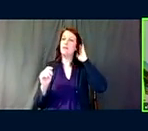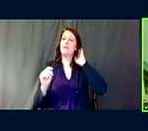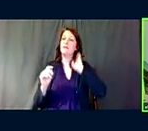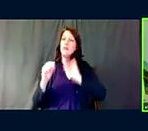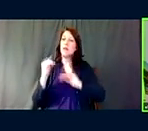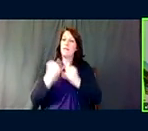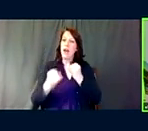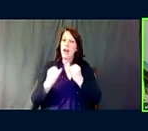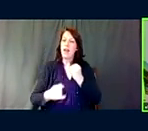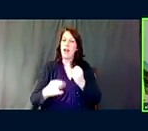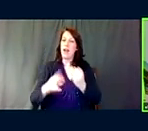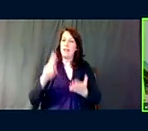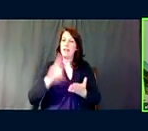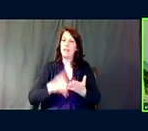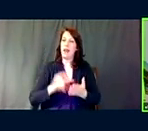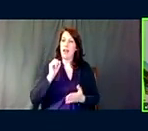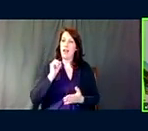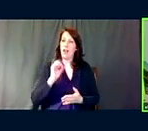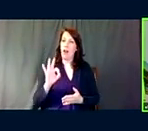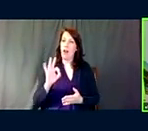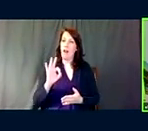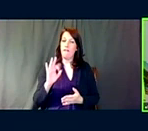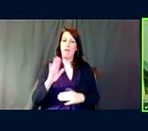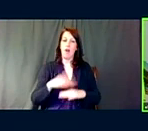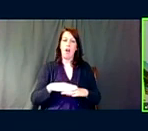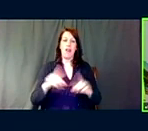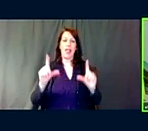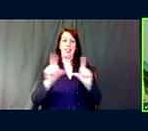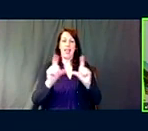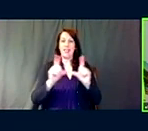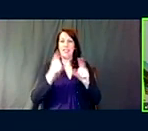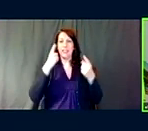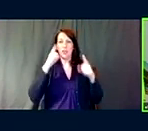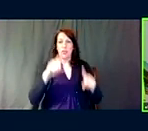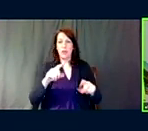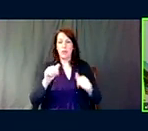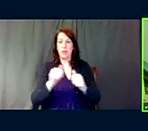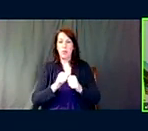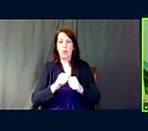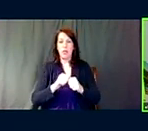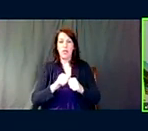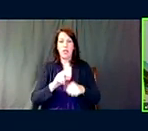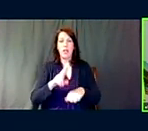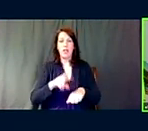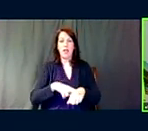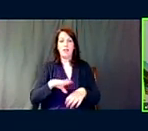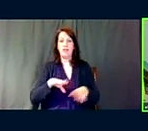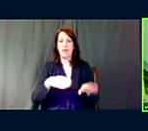BACK IN JANUARY, WE FINALIZED AND SIGNED OFF ON LICENSE